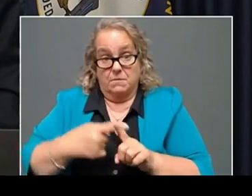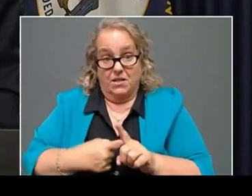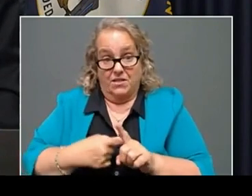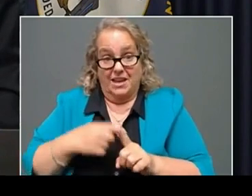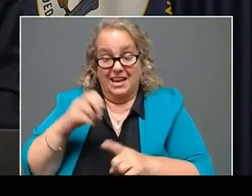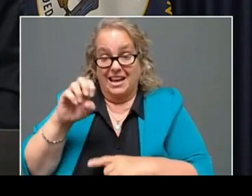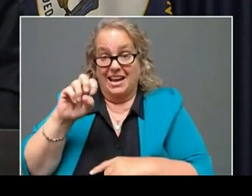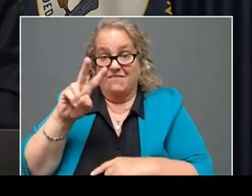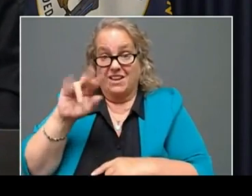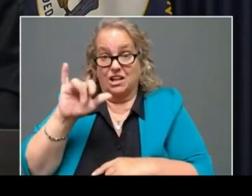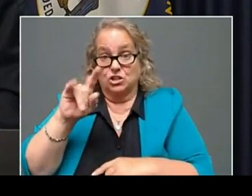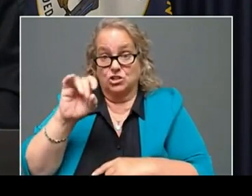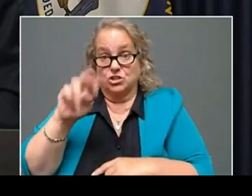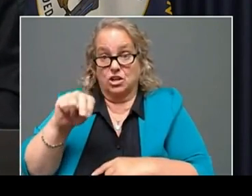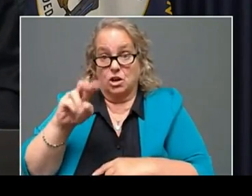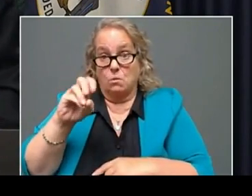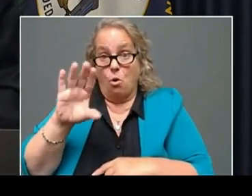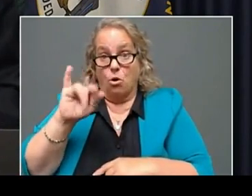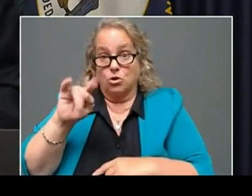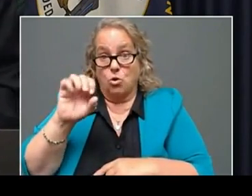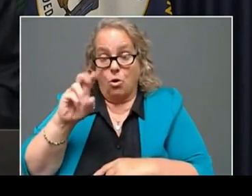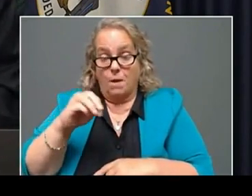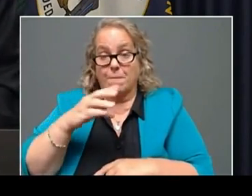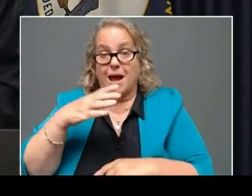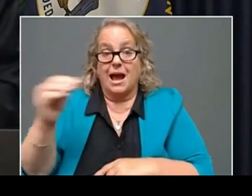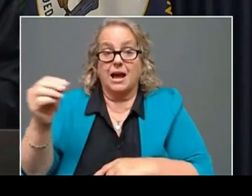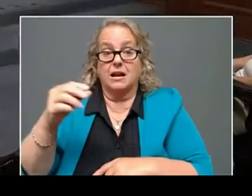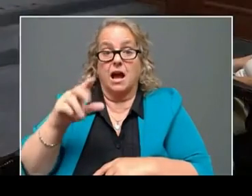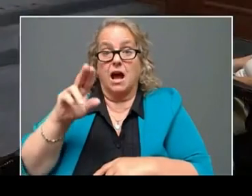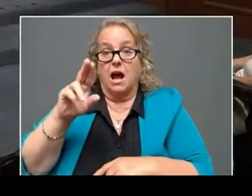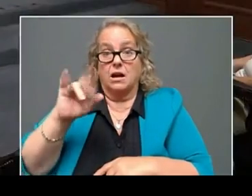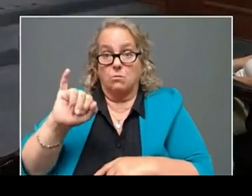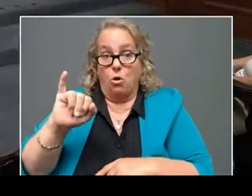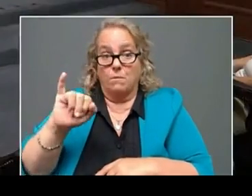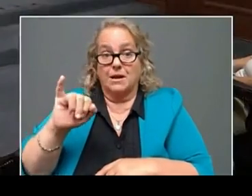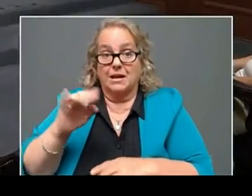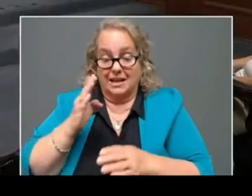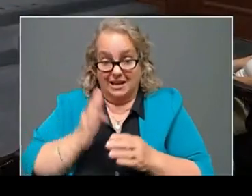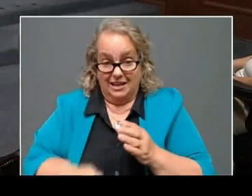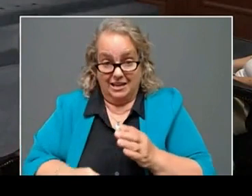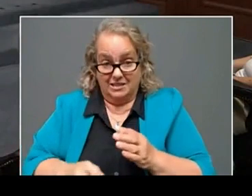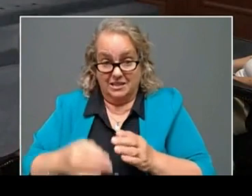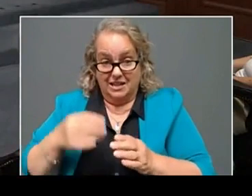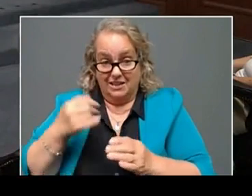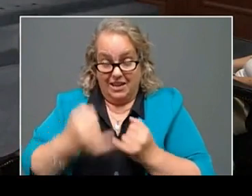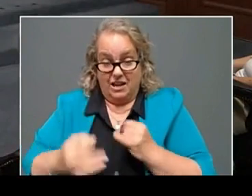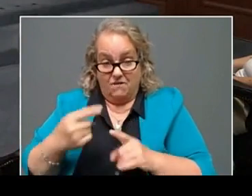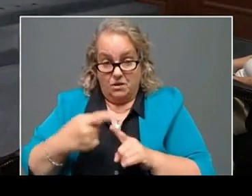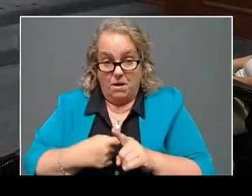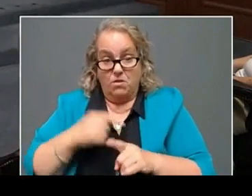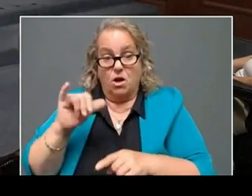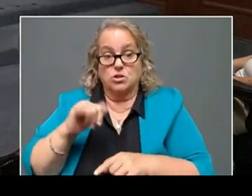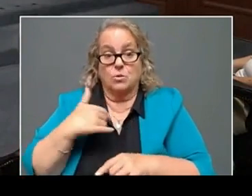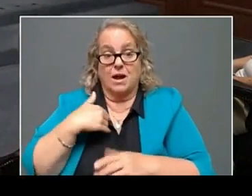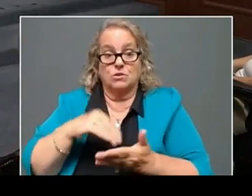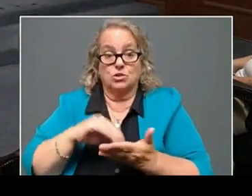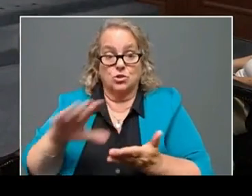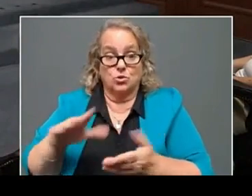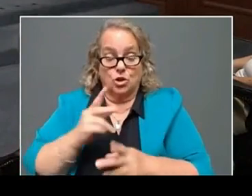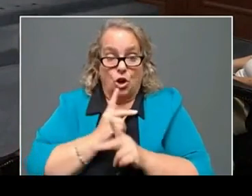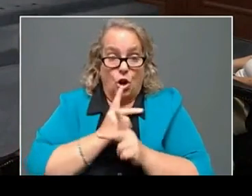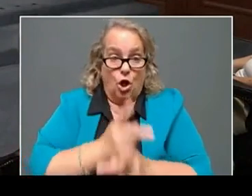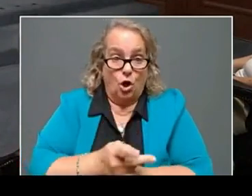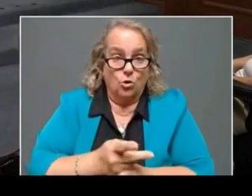pandemic unemployment ends. We also have the student loan freeze thawing,